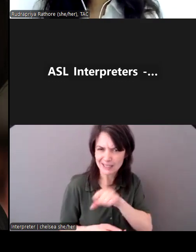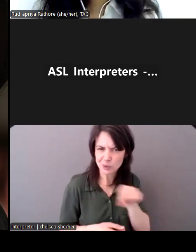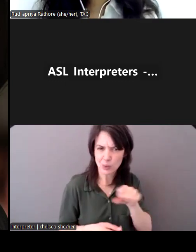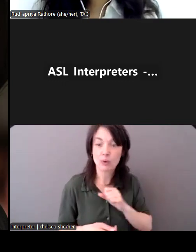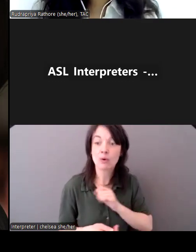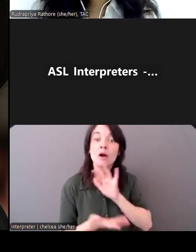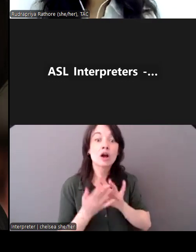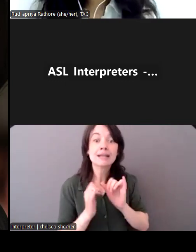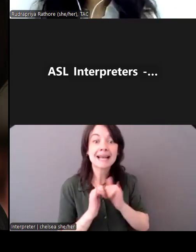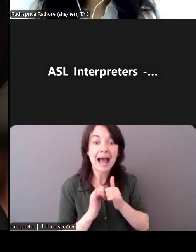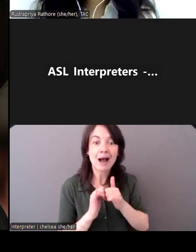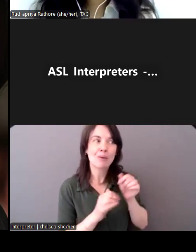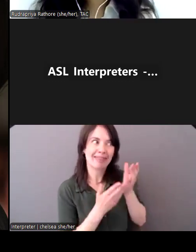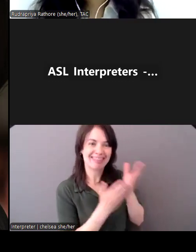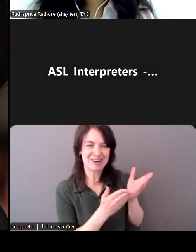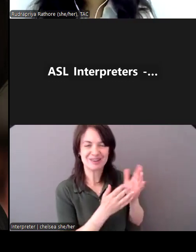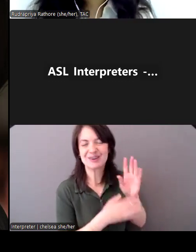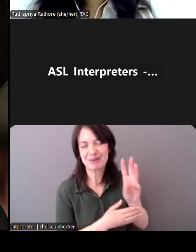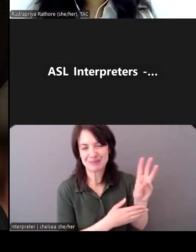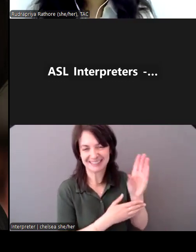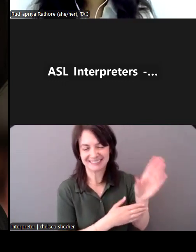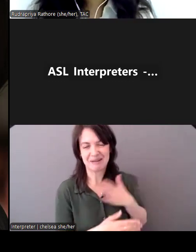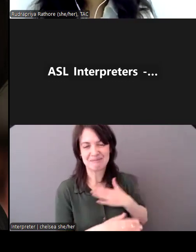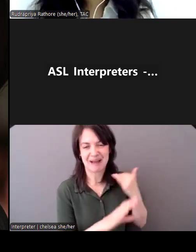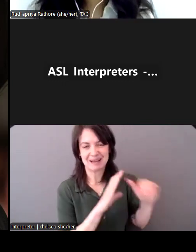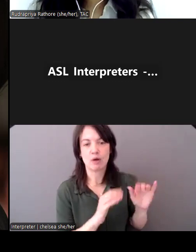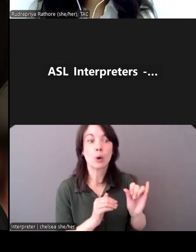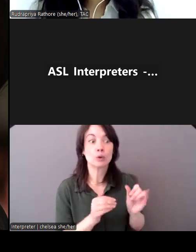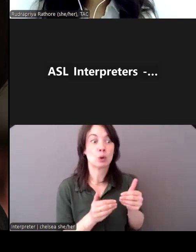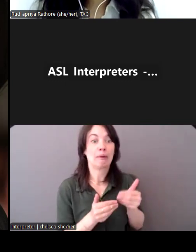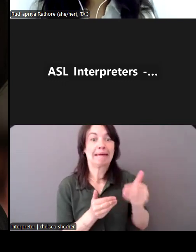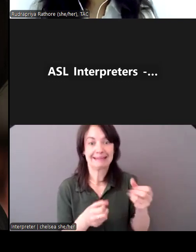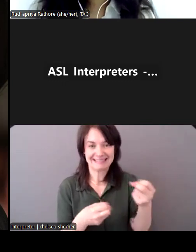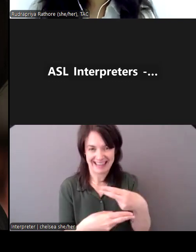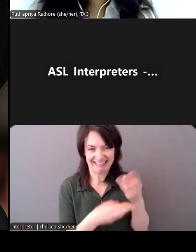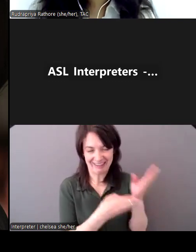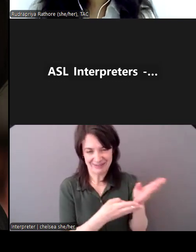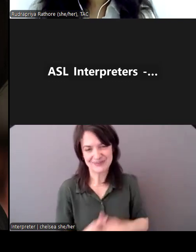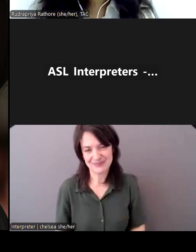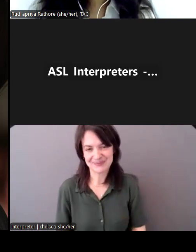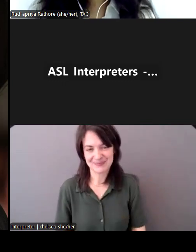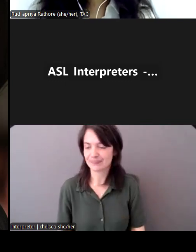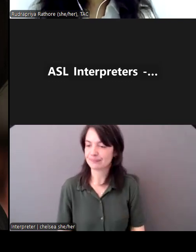on the guidelines and it will also be on the next slide so you you'll have that available